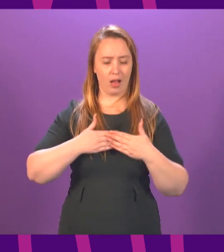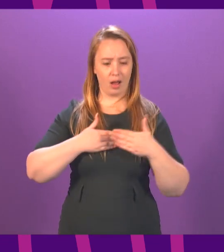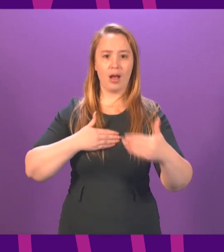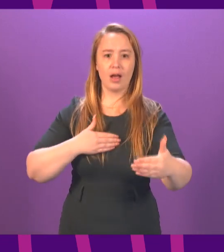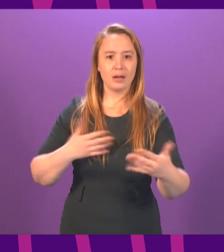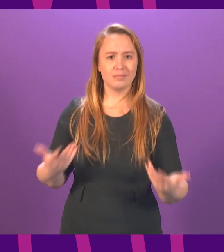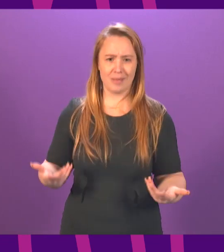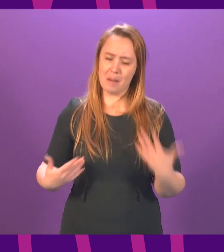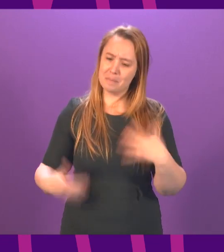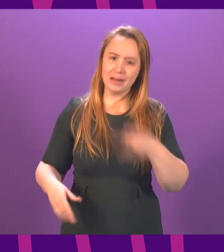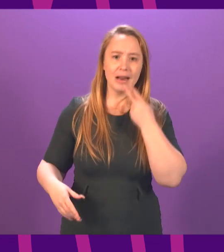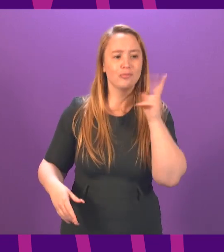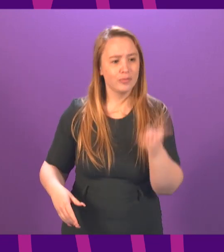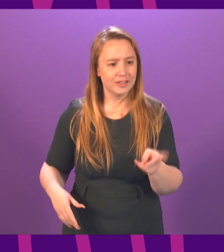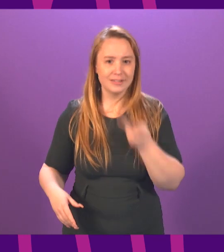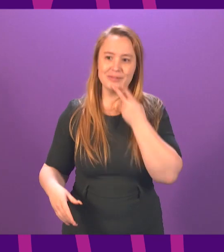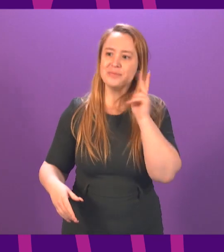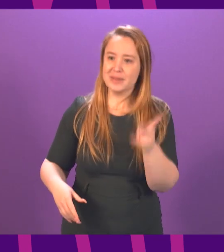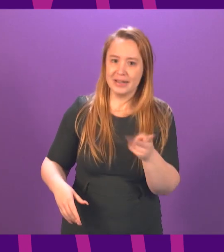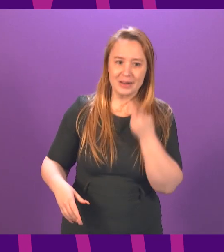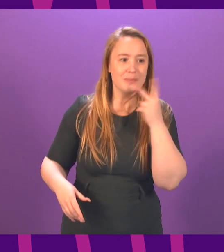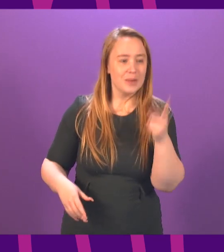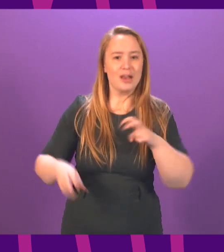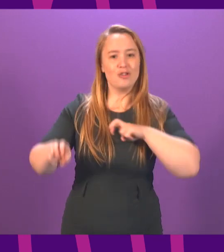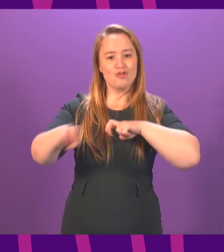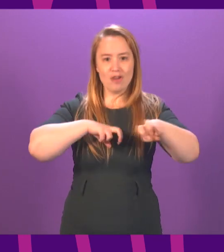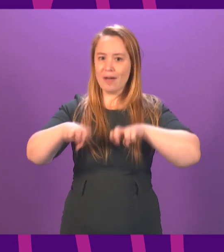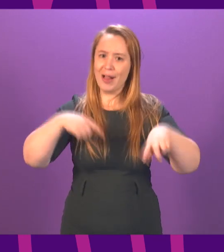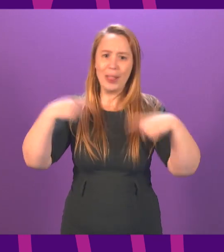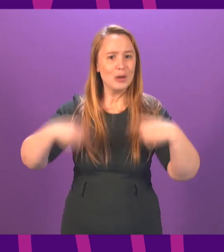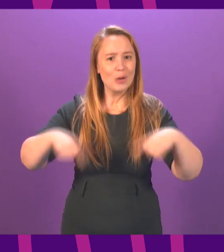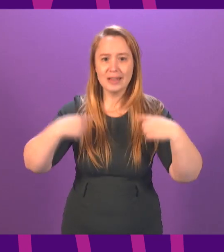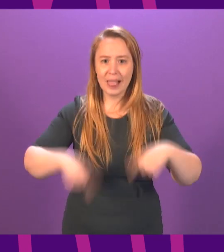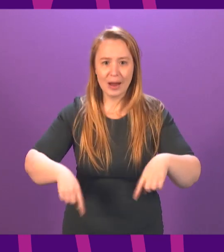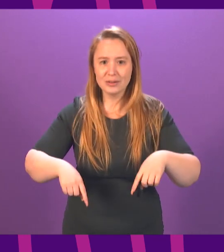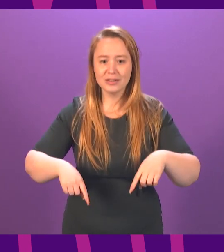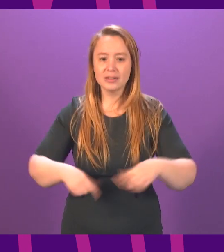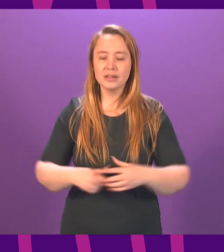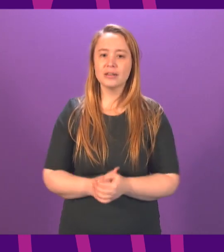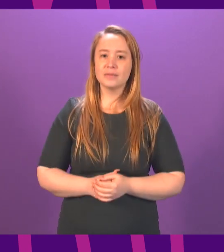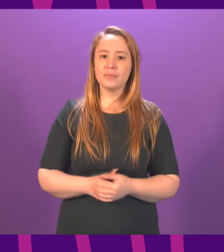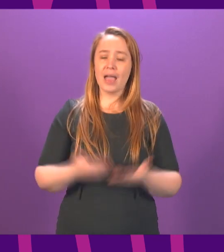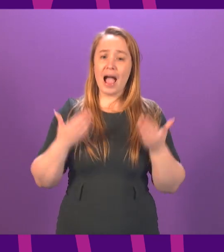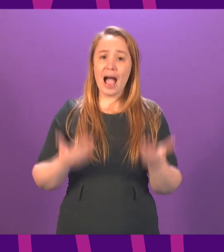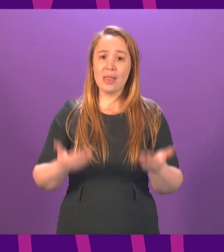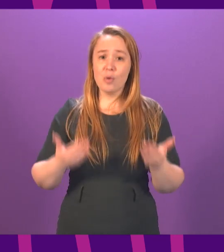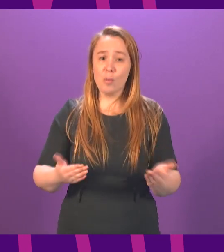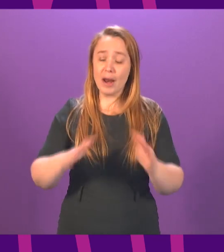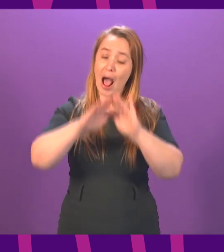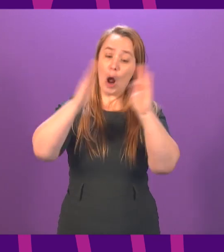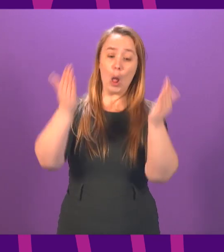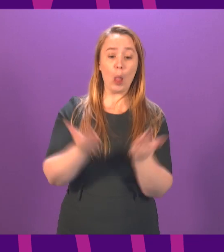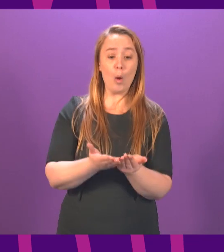that repeatedly for some time. The clue is in the fact that we are living in a global pandemic and,